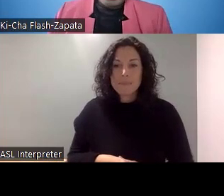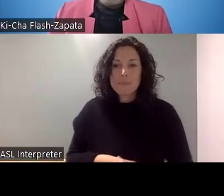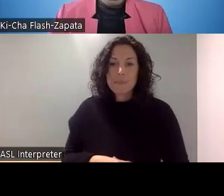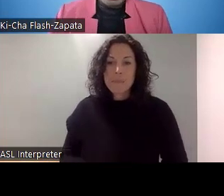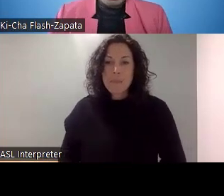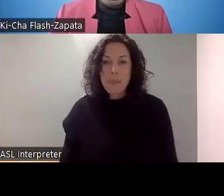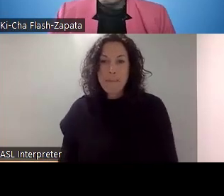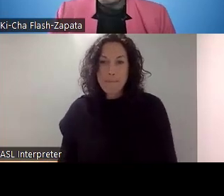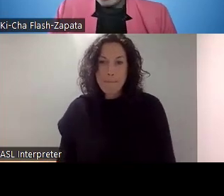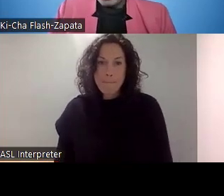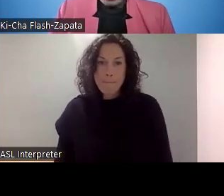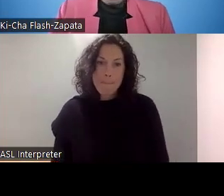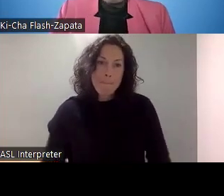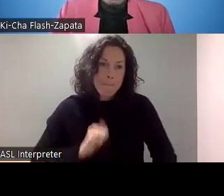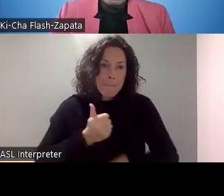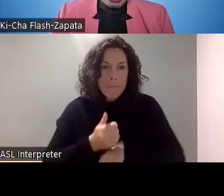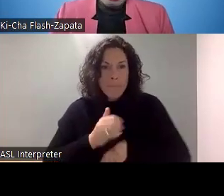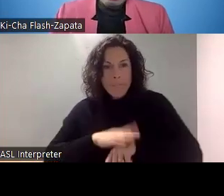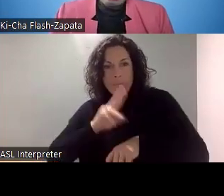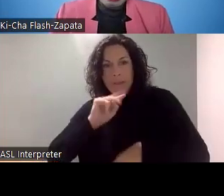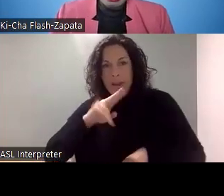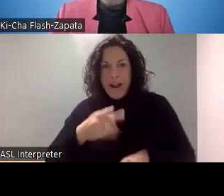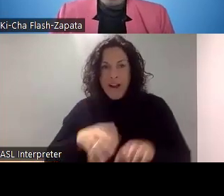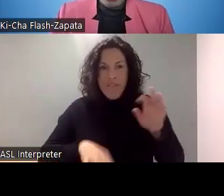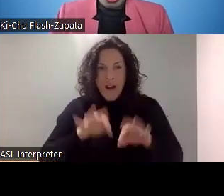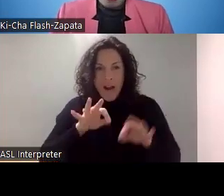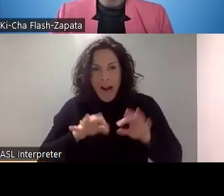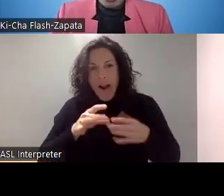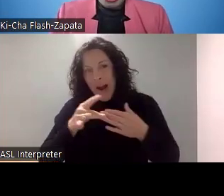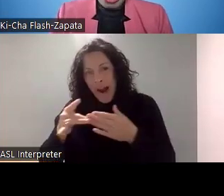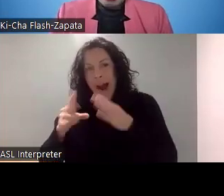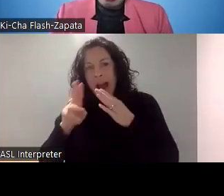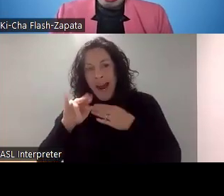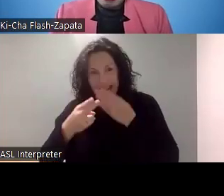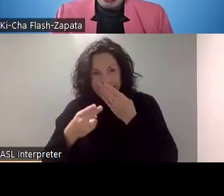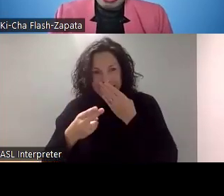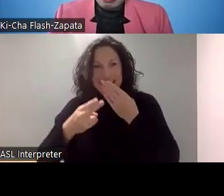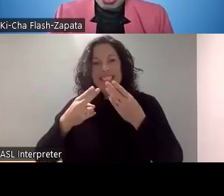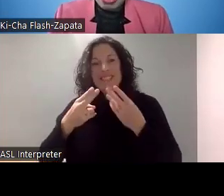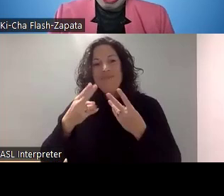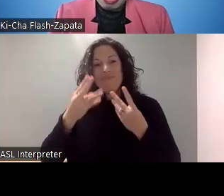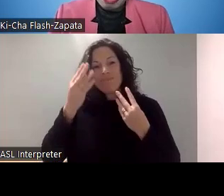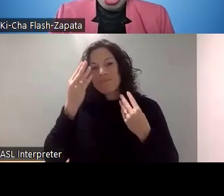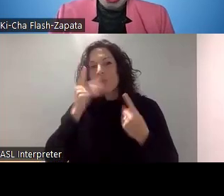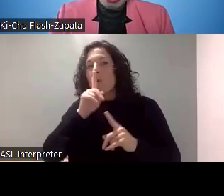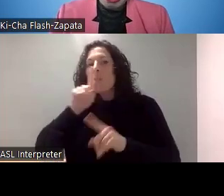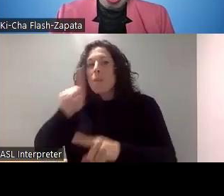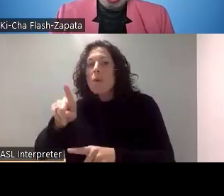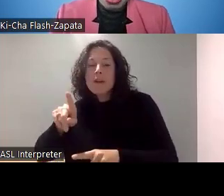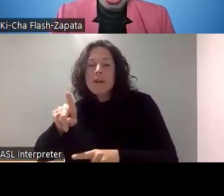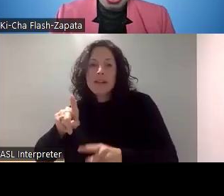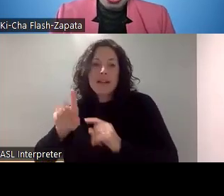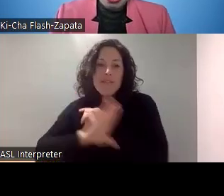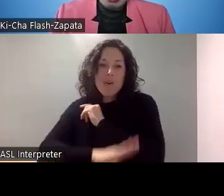Based on NIH's findings and guidance, NIH reported the foreign talents contract to 123 Medical University.